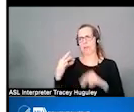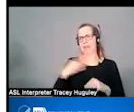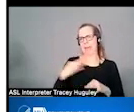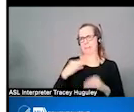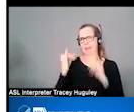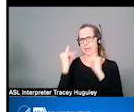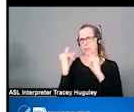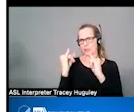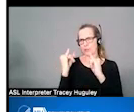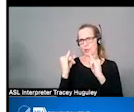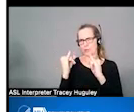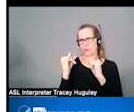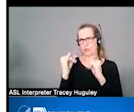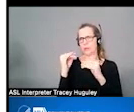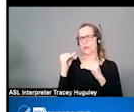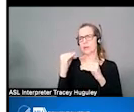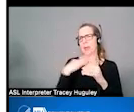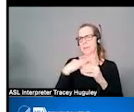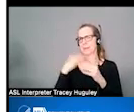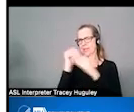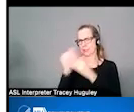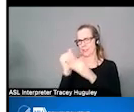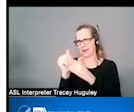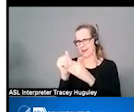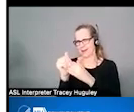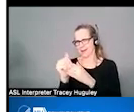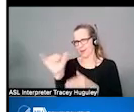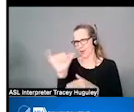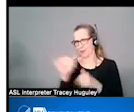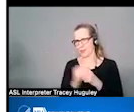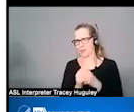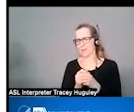and the application guide, and what's indicated there is